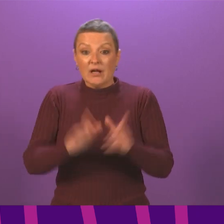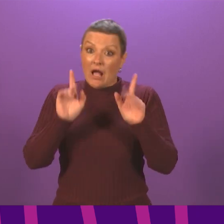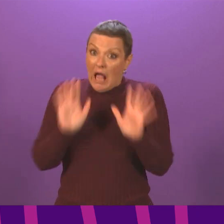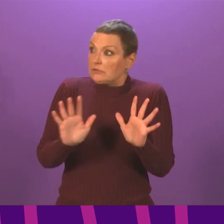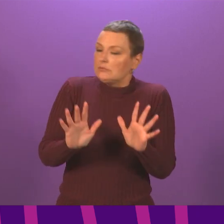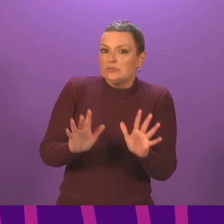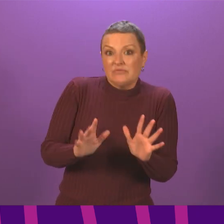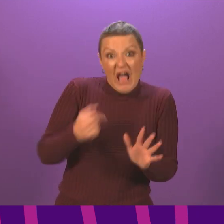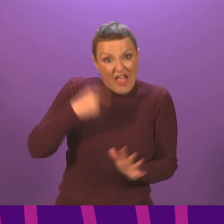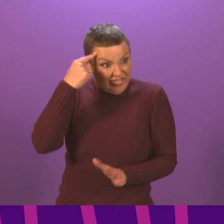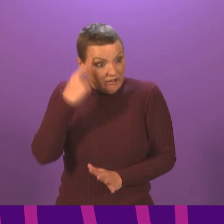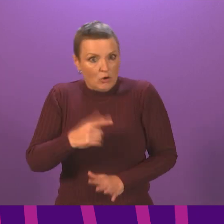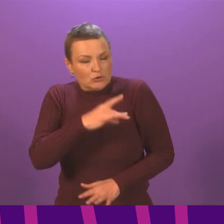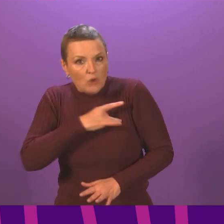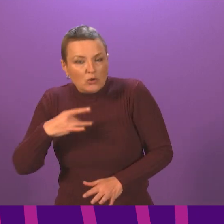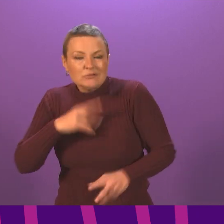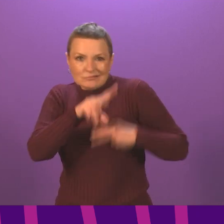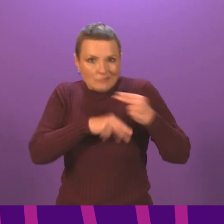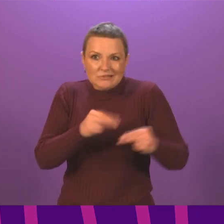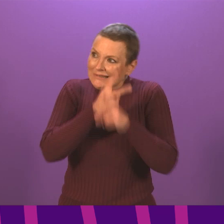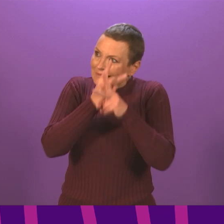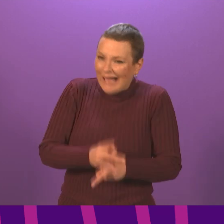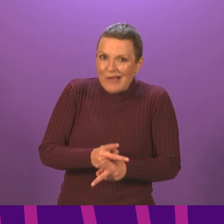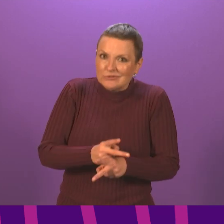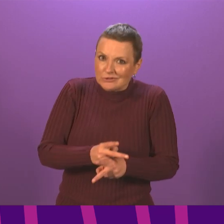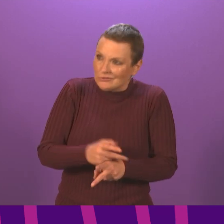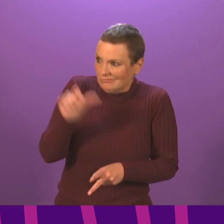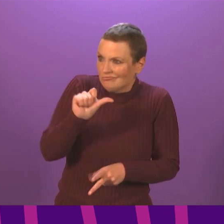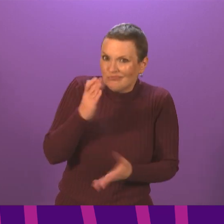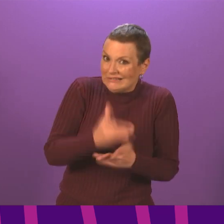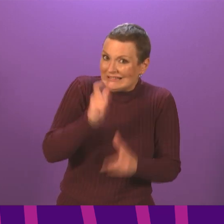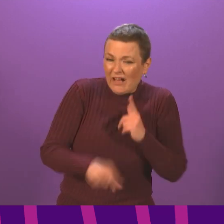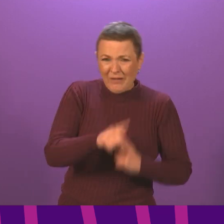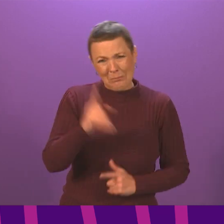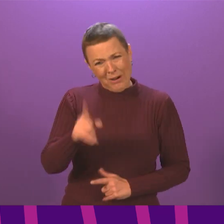is the least that our doctors and carers deserve. However, it has taken seven months to get